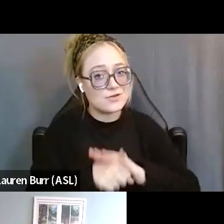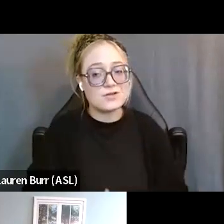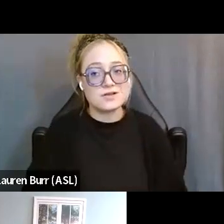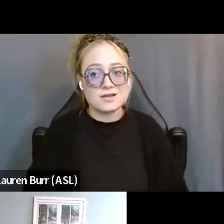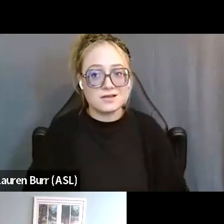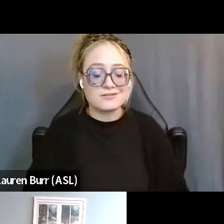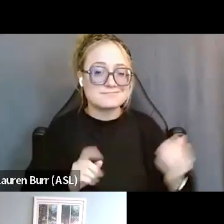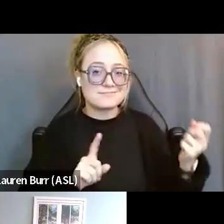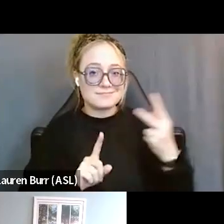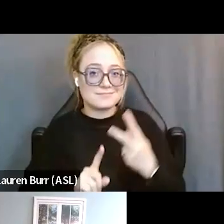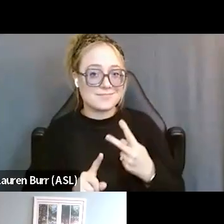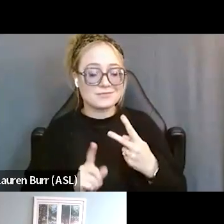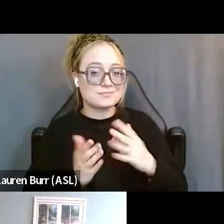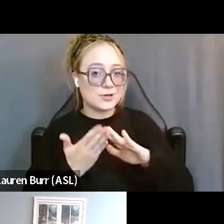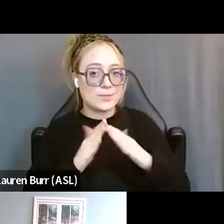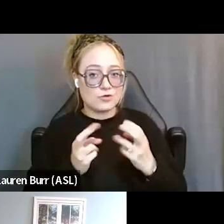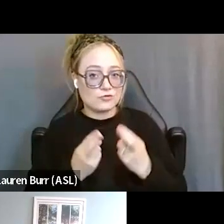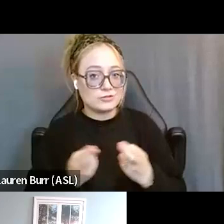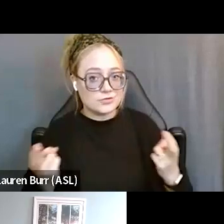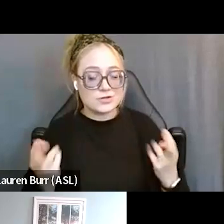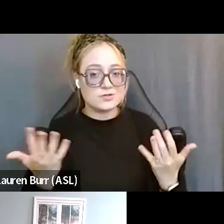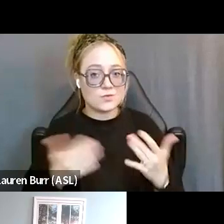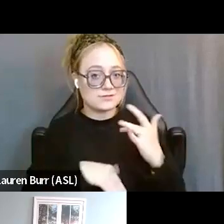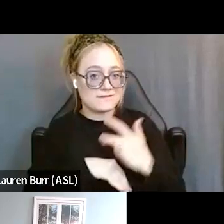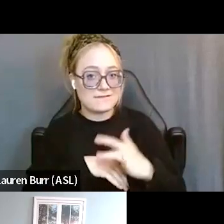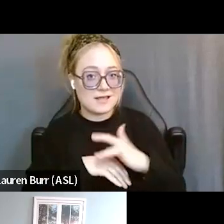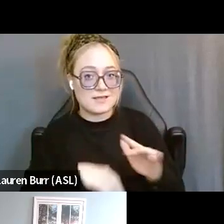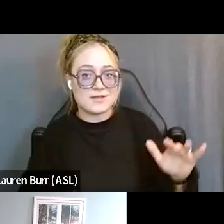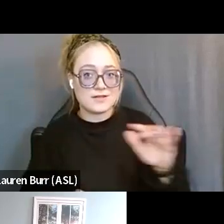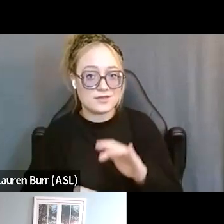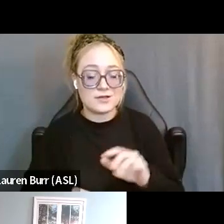and what's available. If I ever have a patient who is really worried